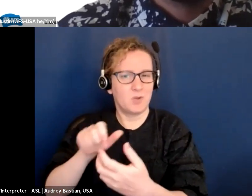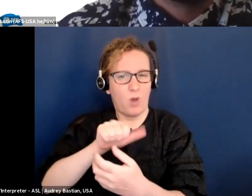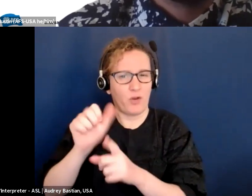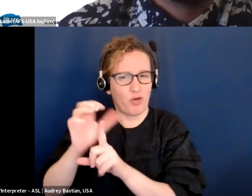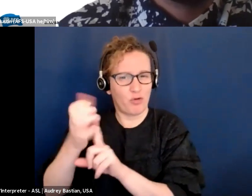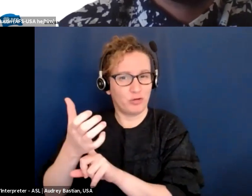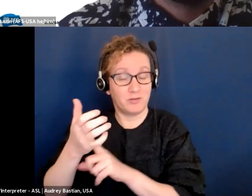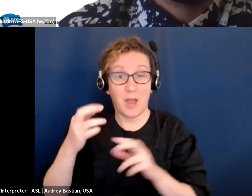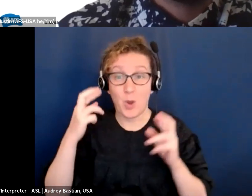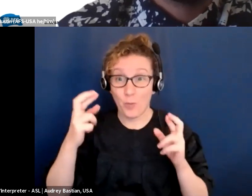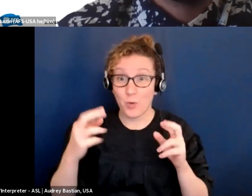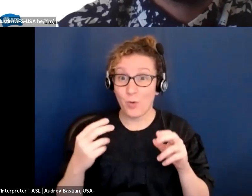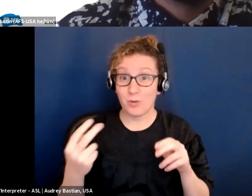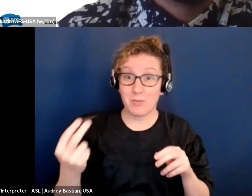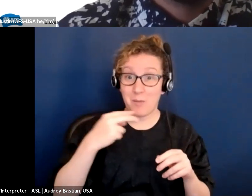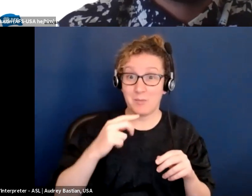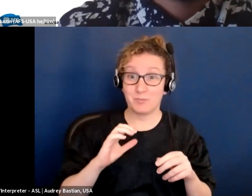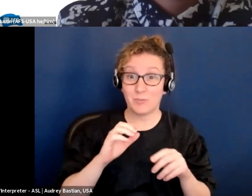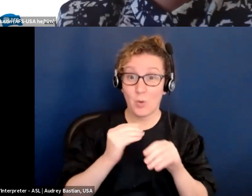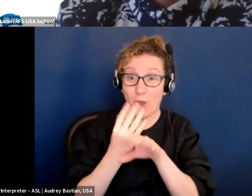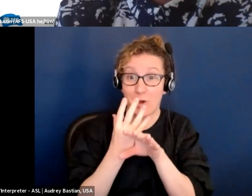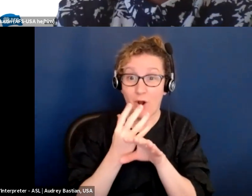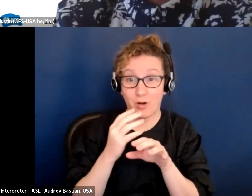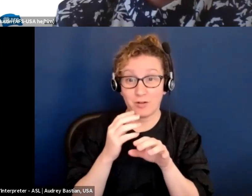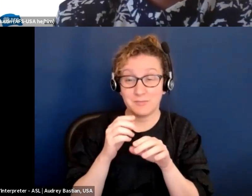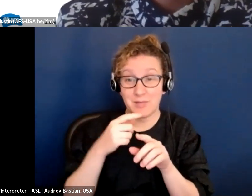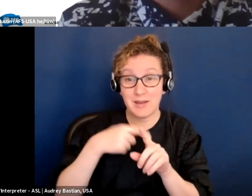next month where we talk about connecting with disability communities abroad and how